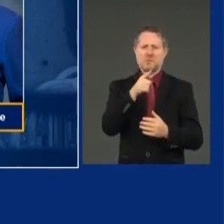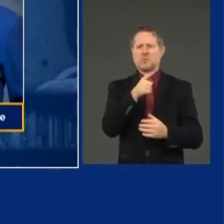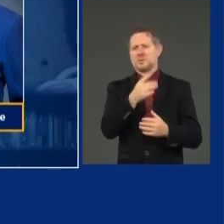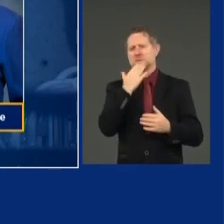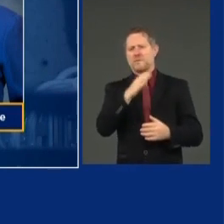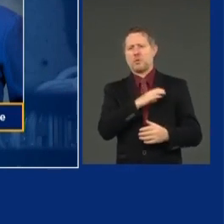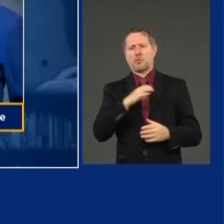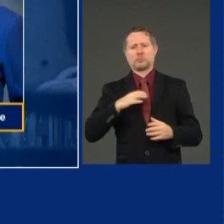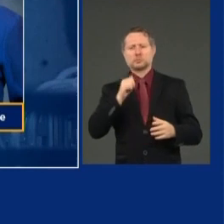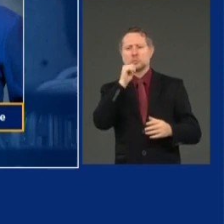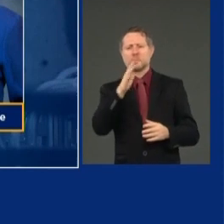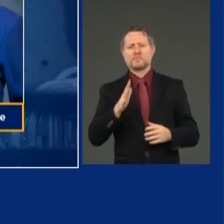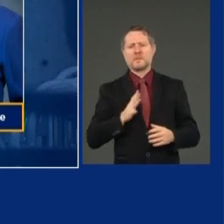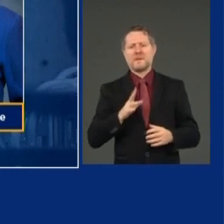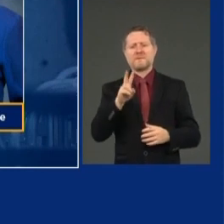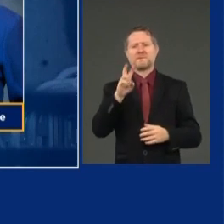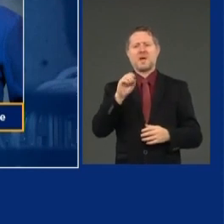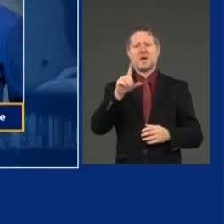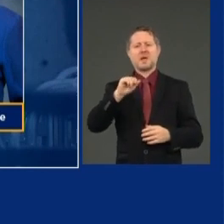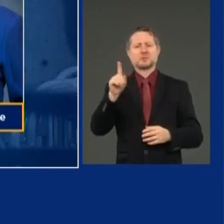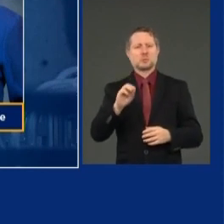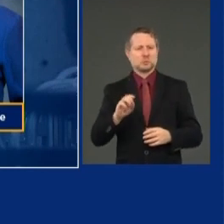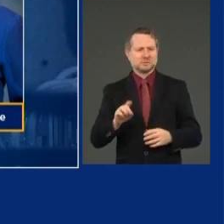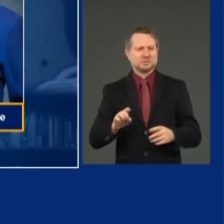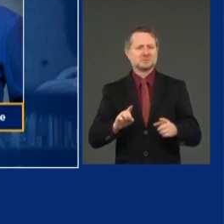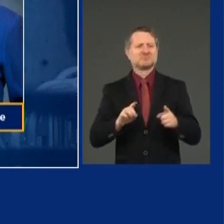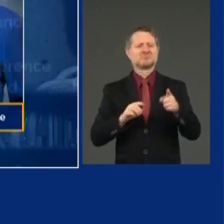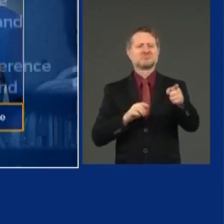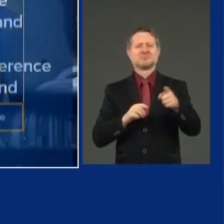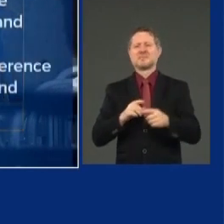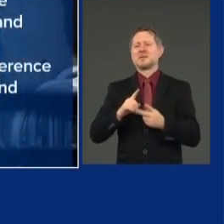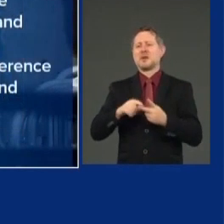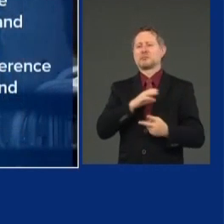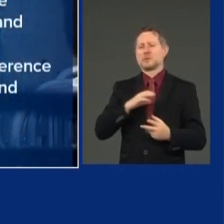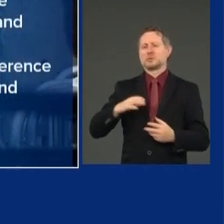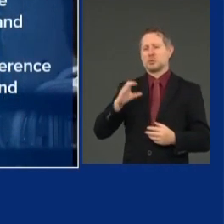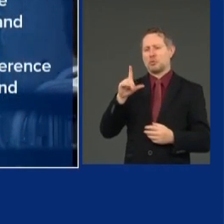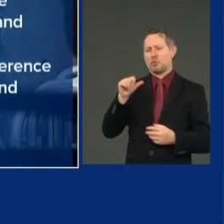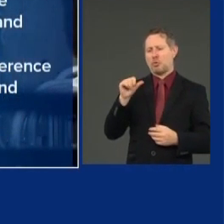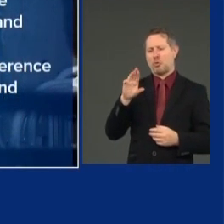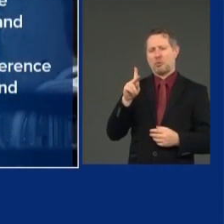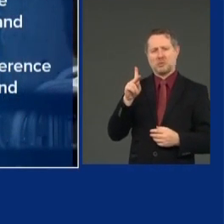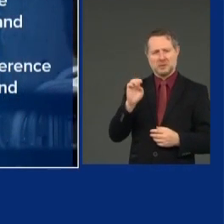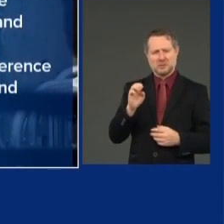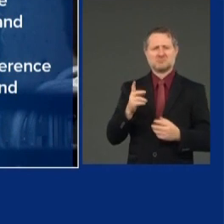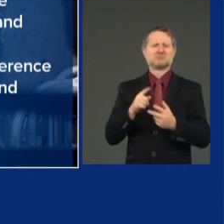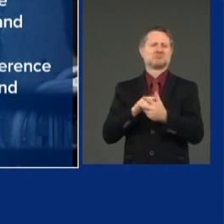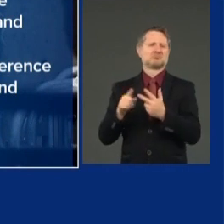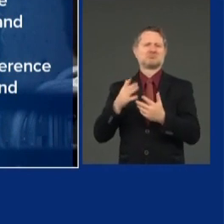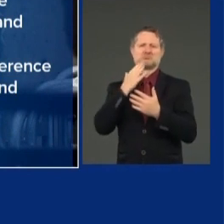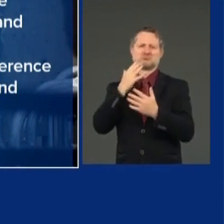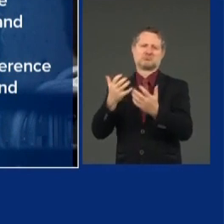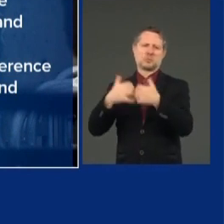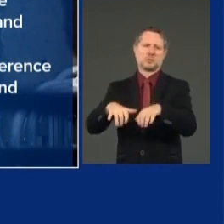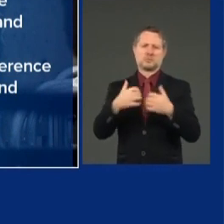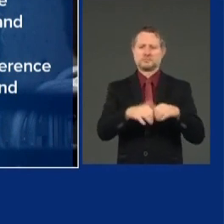AGO, ORGANIZED IT QUICKLY. I WANT TO THANK HAKEEM.